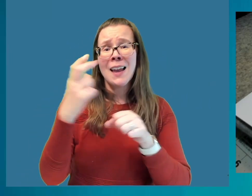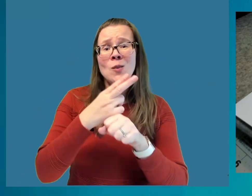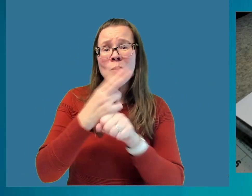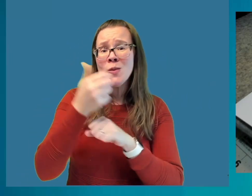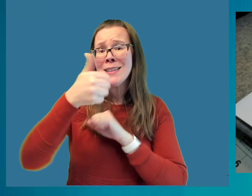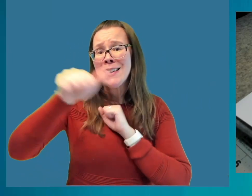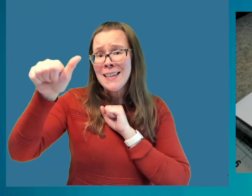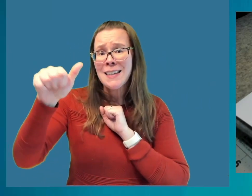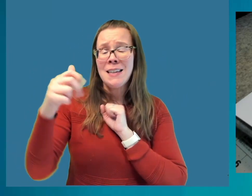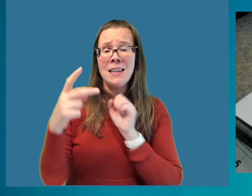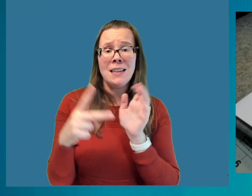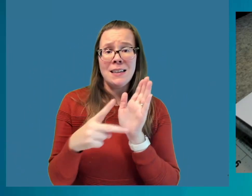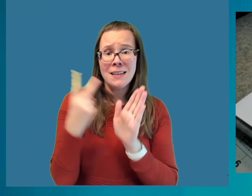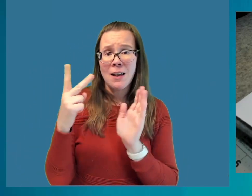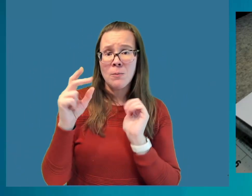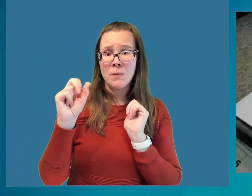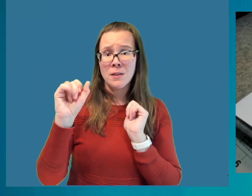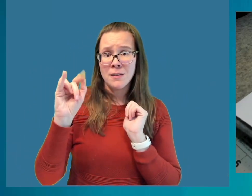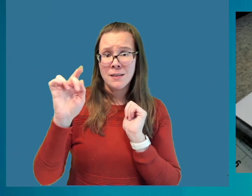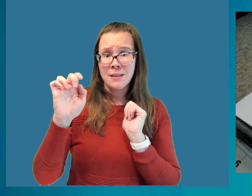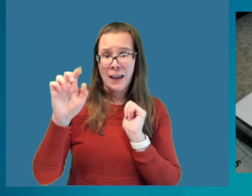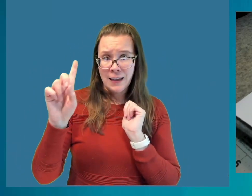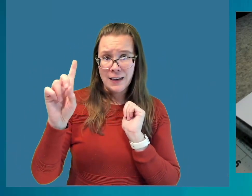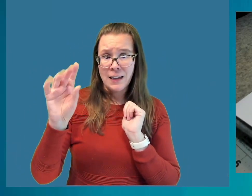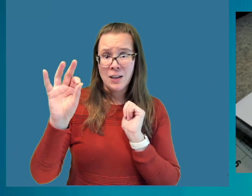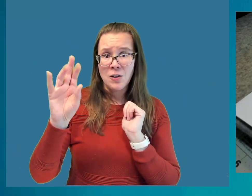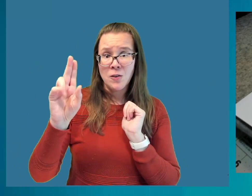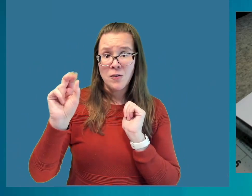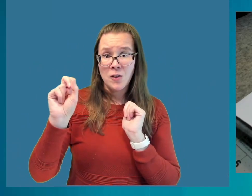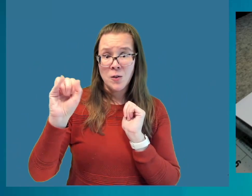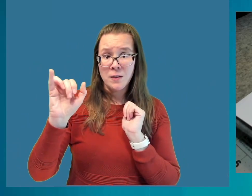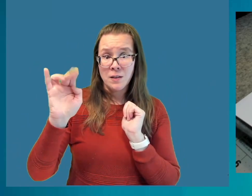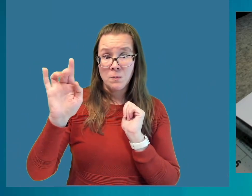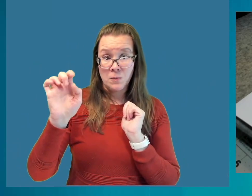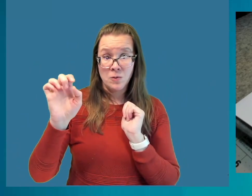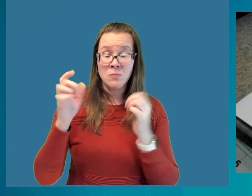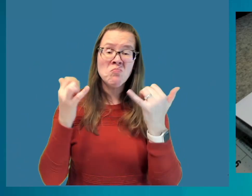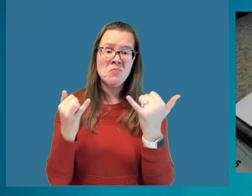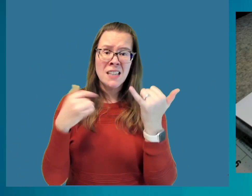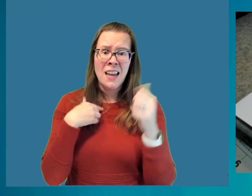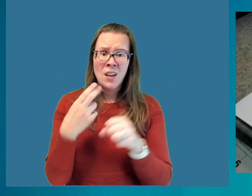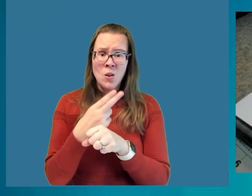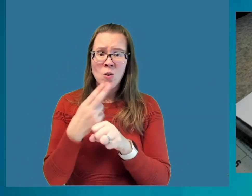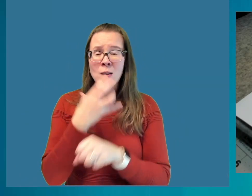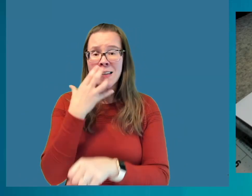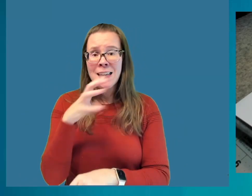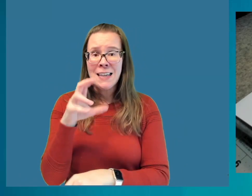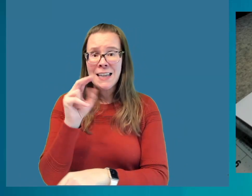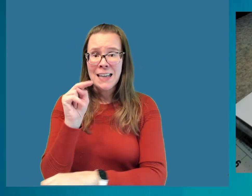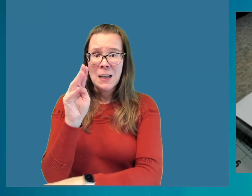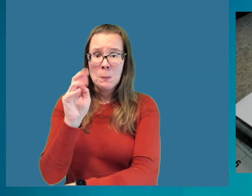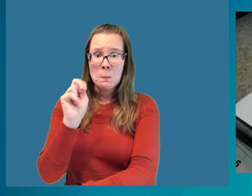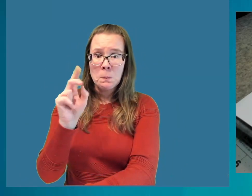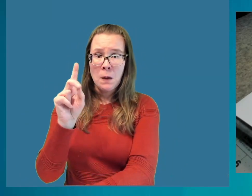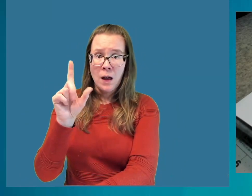able to see through and be able to trace from the reverse once a light source is behind it.